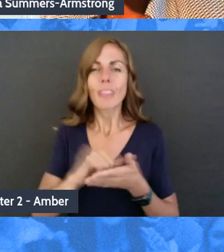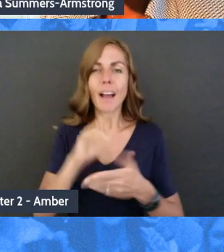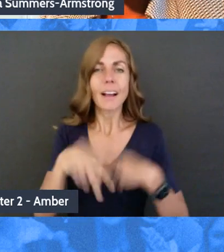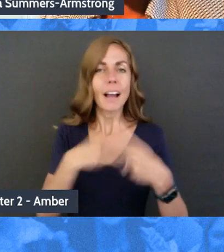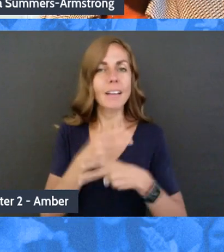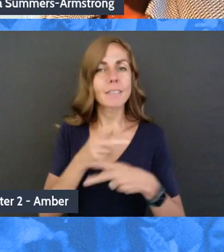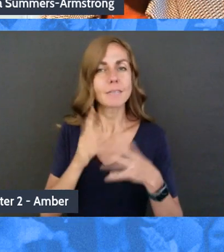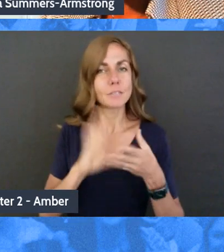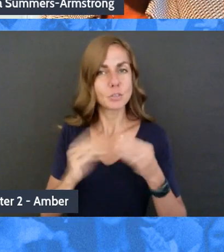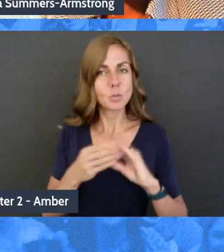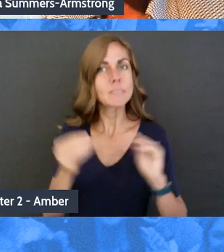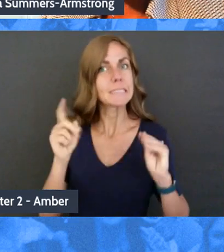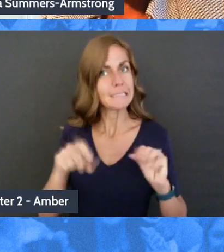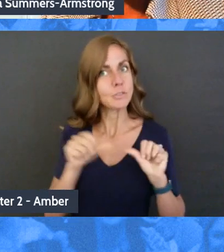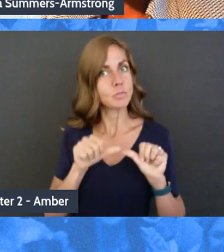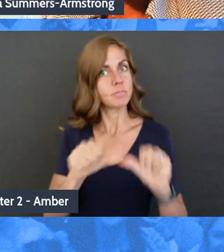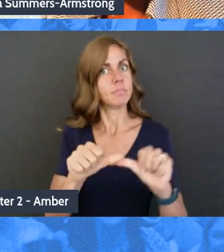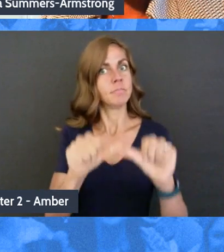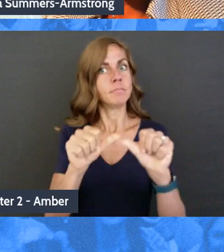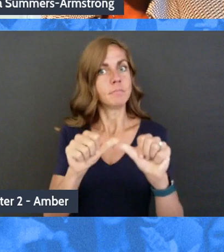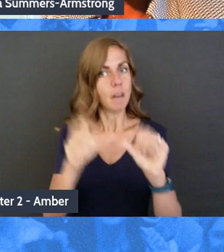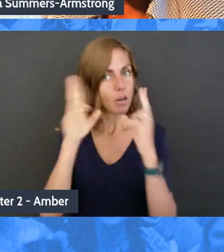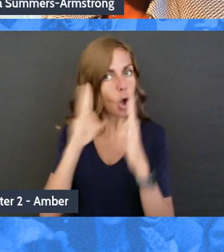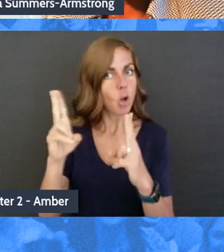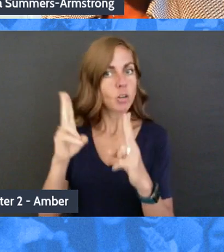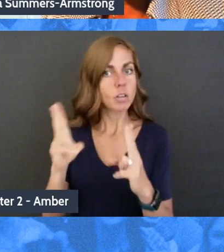and honor those that have made that tough choice